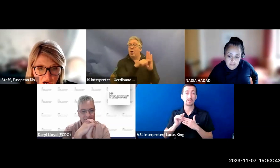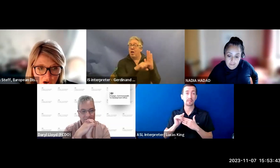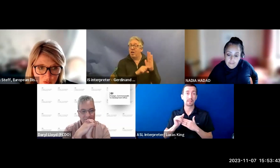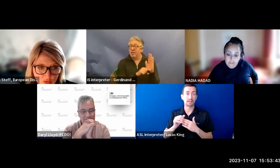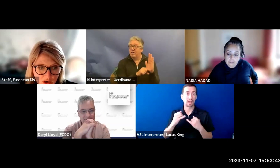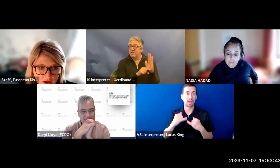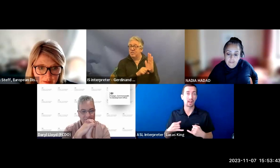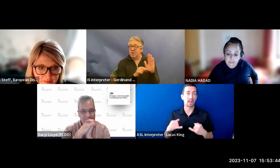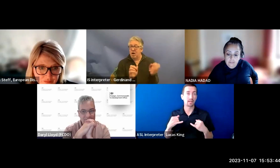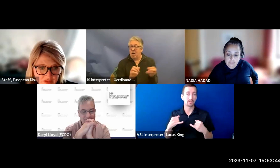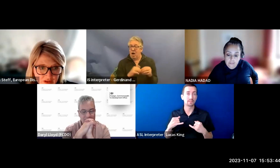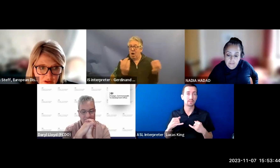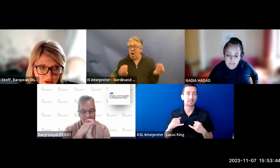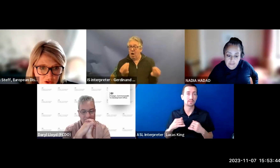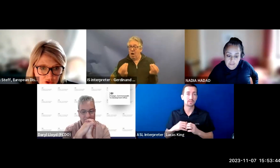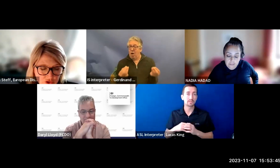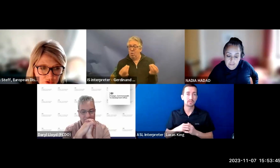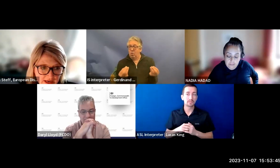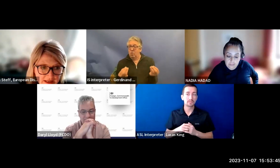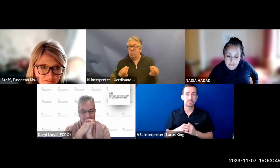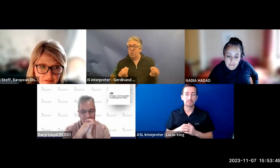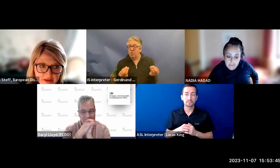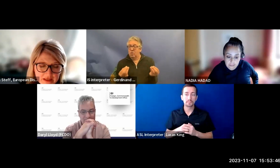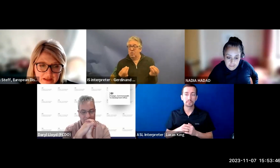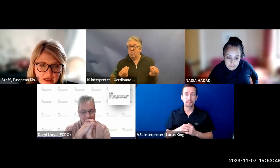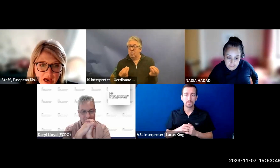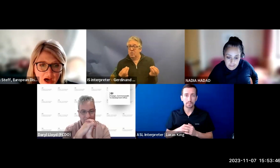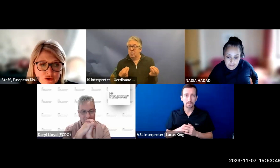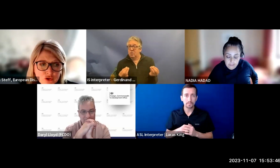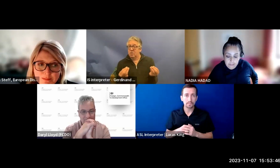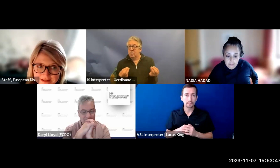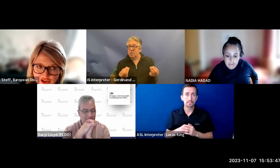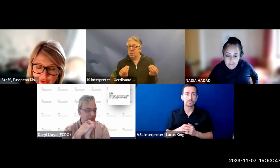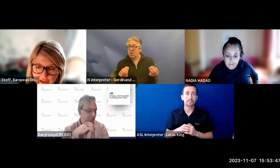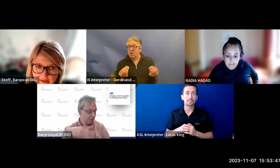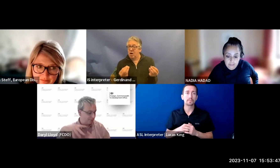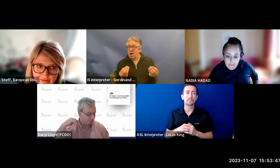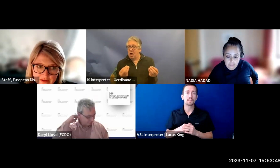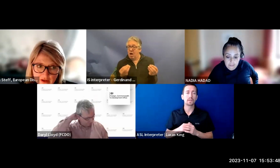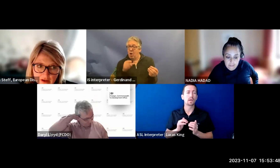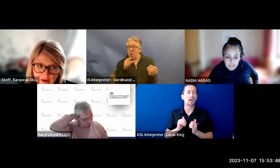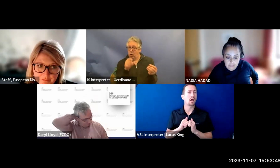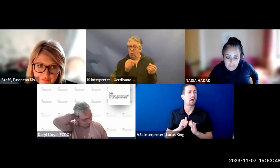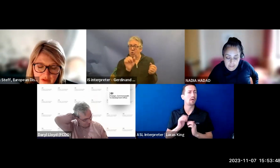and how you can help to mainstream